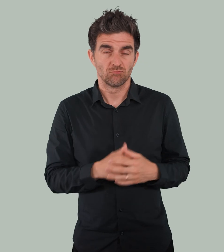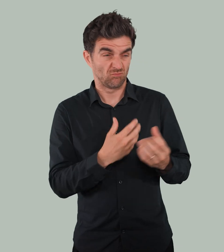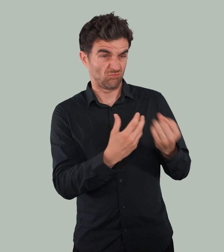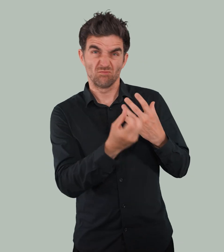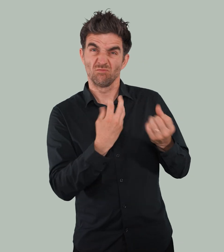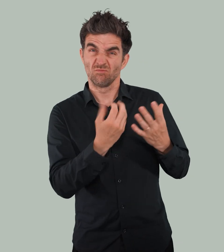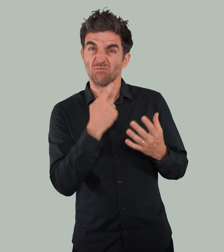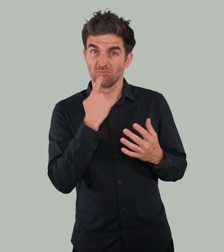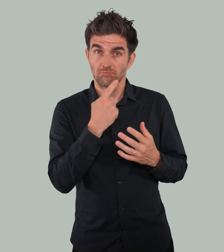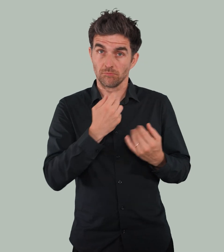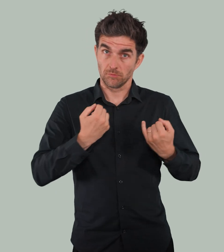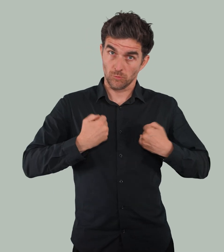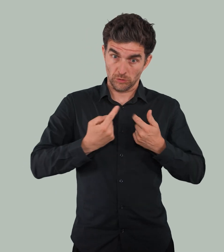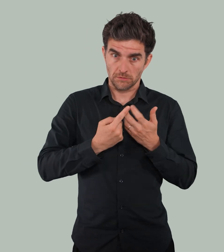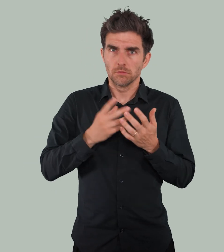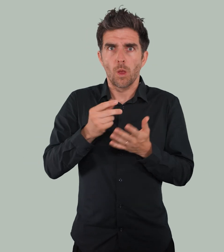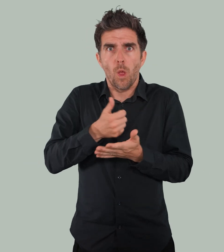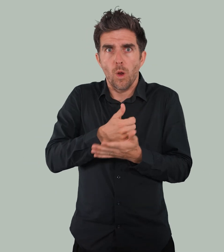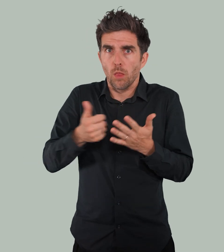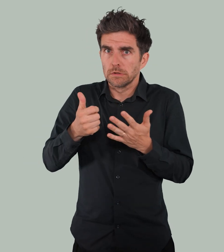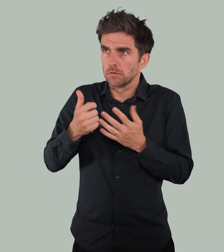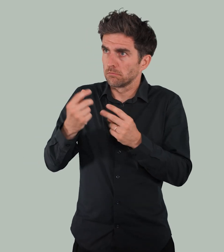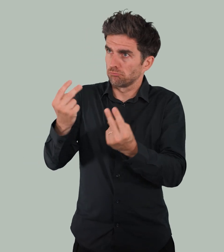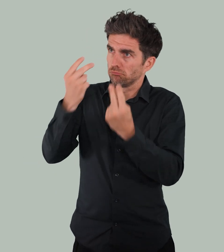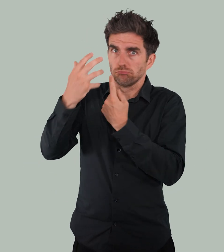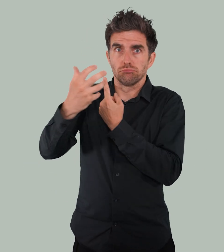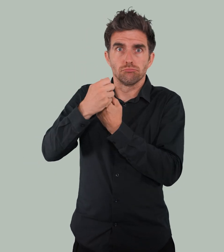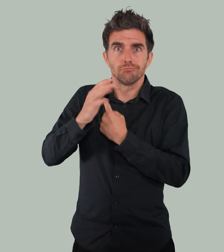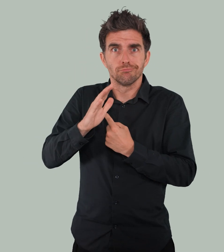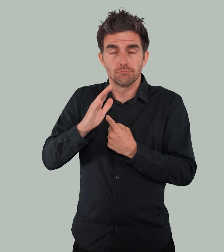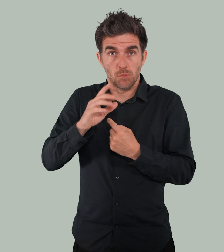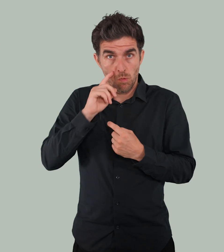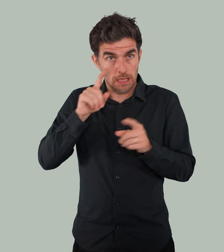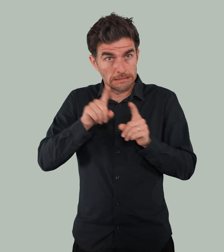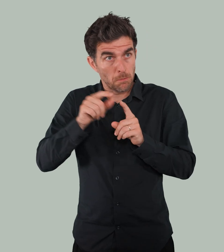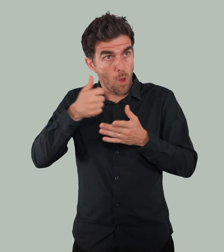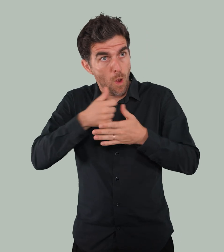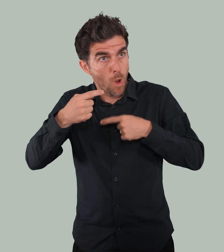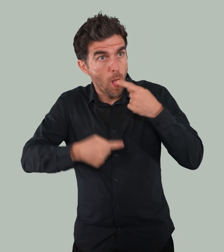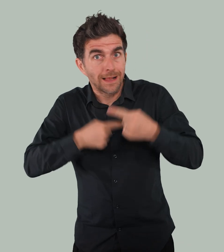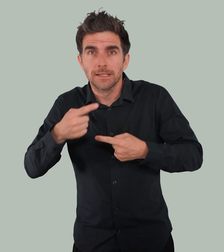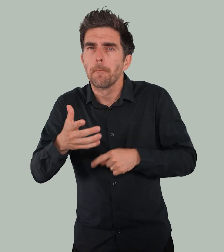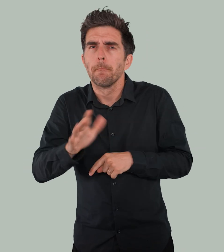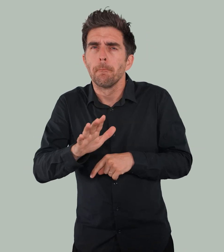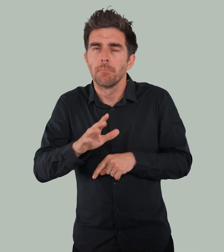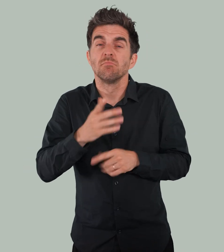Respondents often refer to conditions that are not always visible or do not stay the same over time.